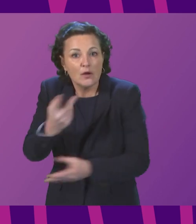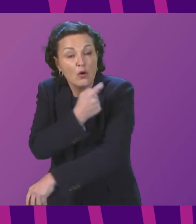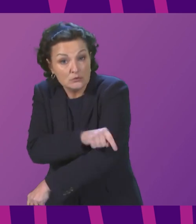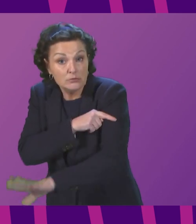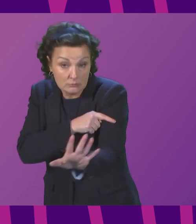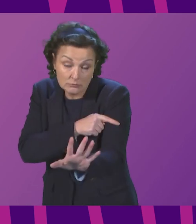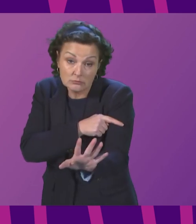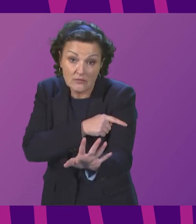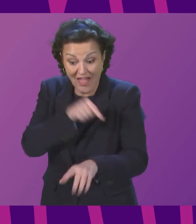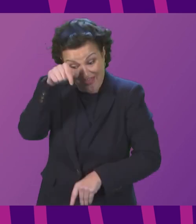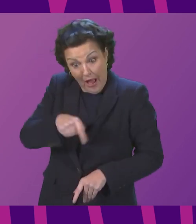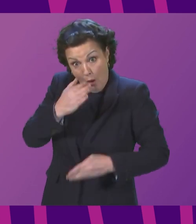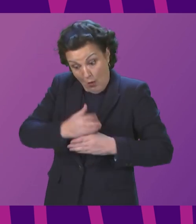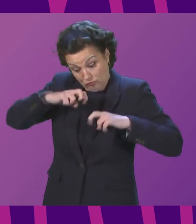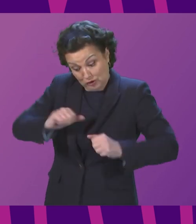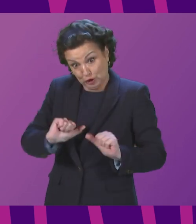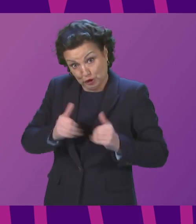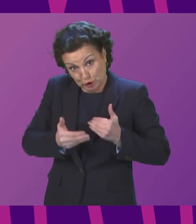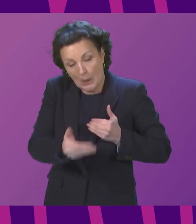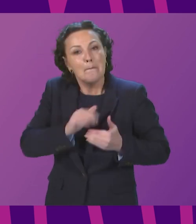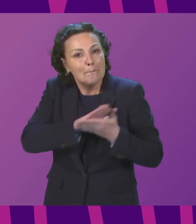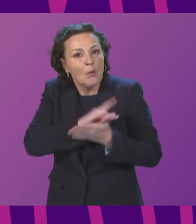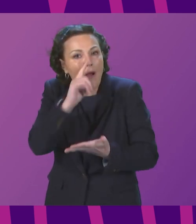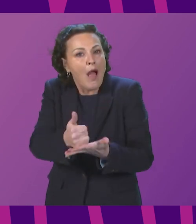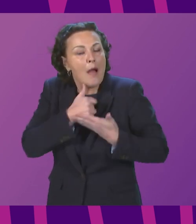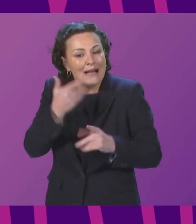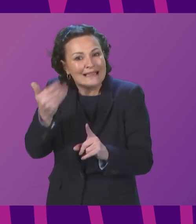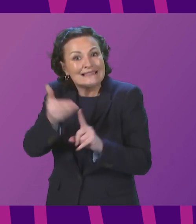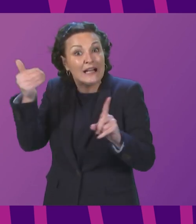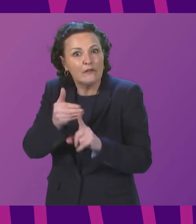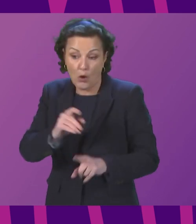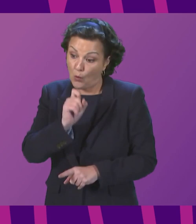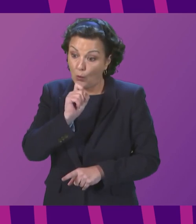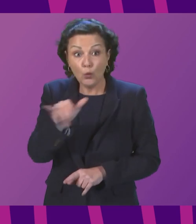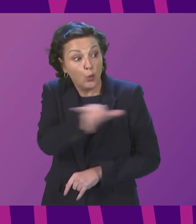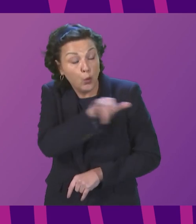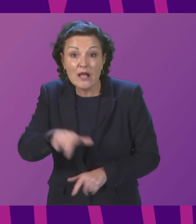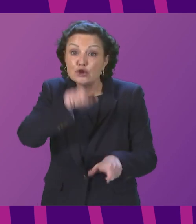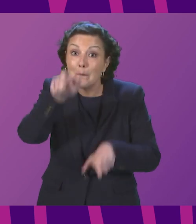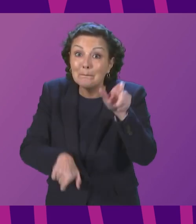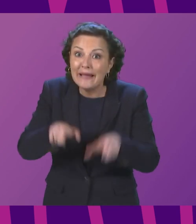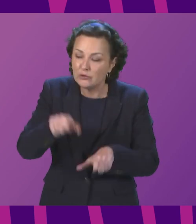also help to identify, at an earlier stage, patients who are likely to benefit from new antiviral treatments.